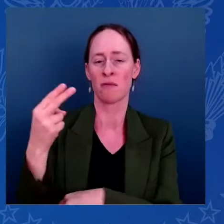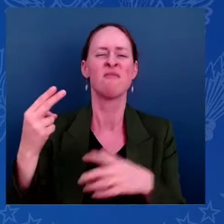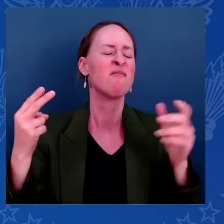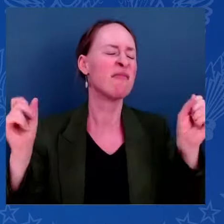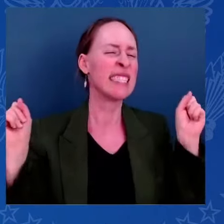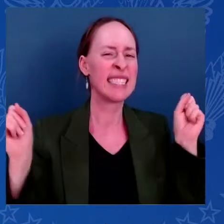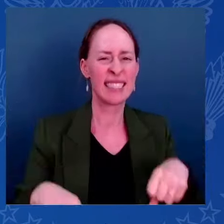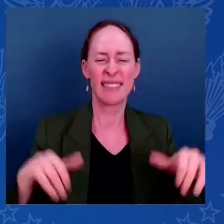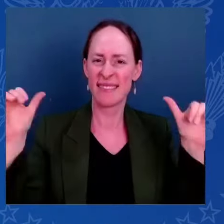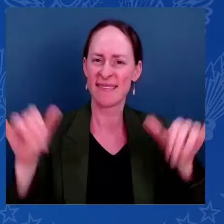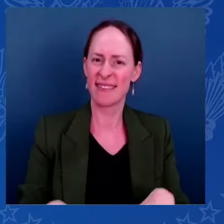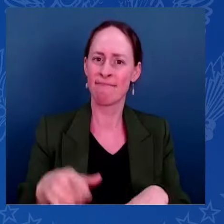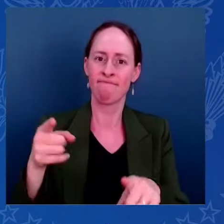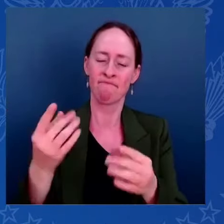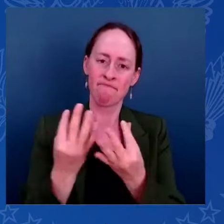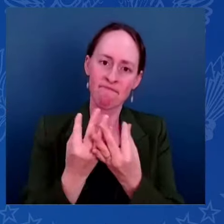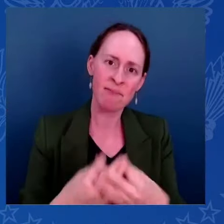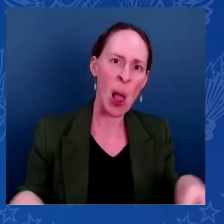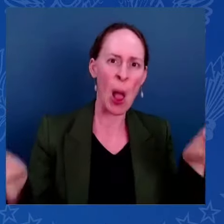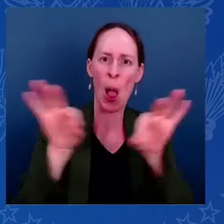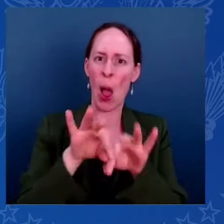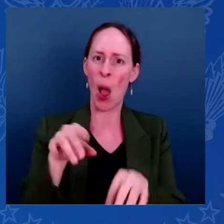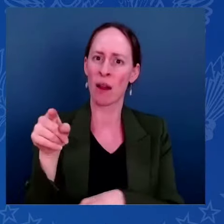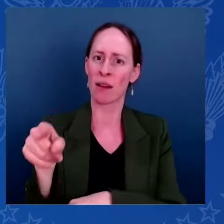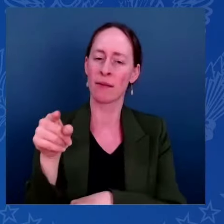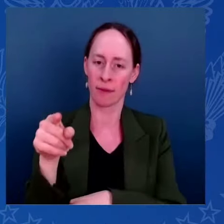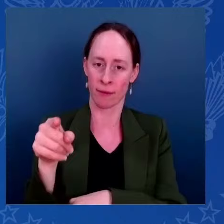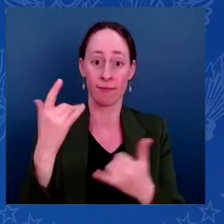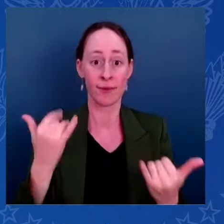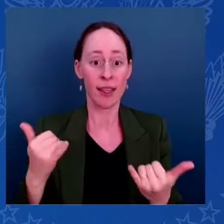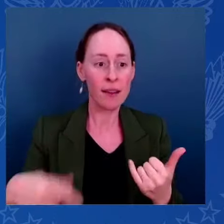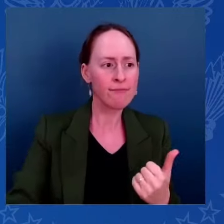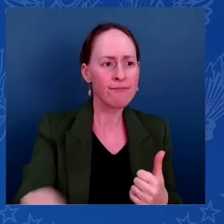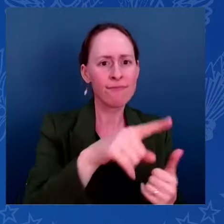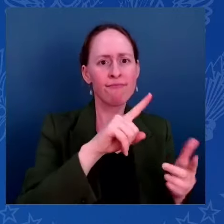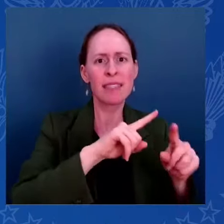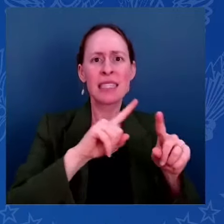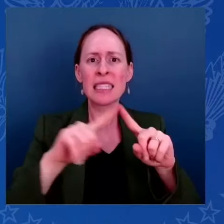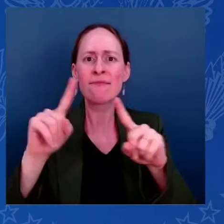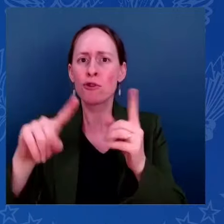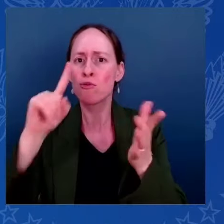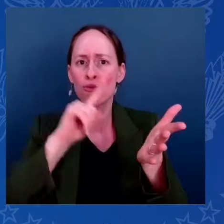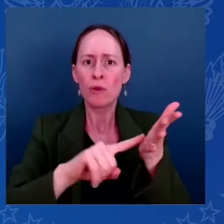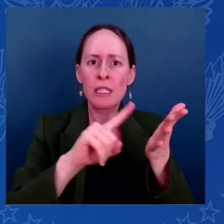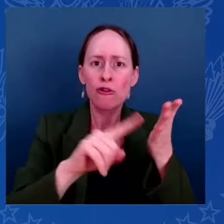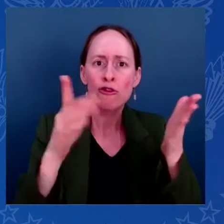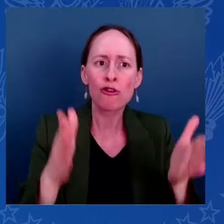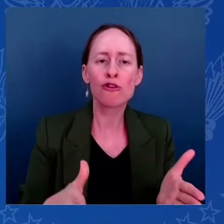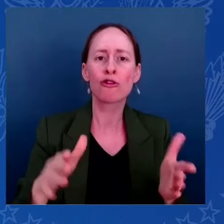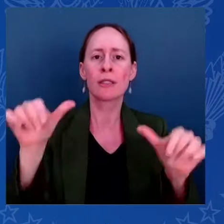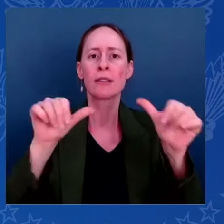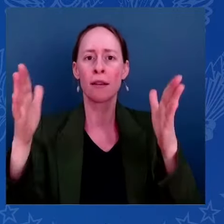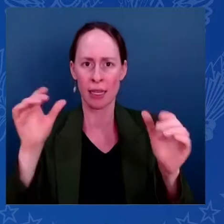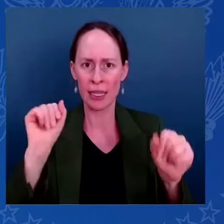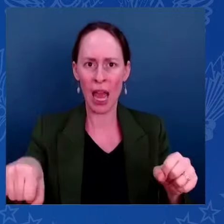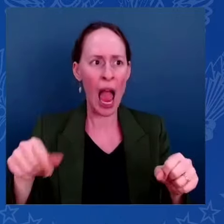and to make them imagine the possible by putting together teams from academia, industry, regulatory science, human-centered design,